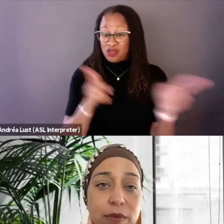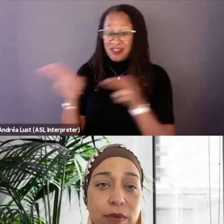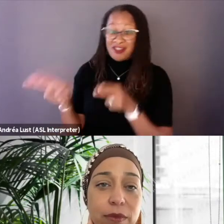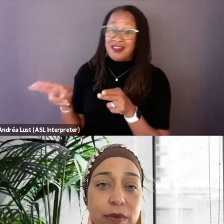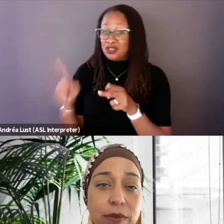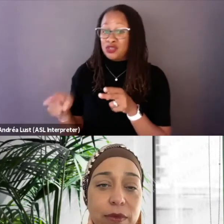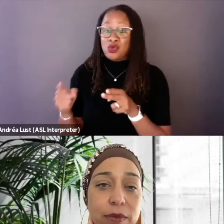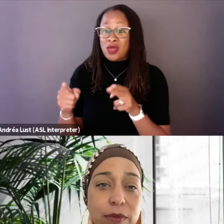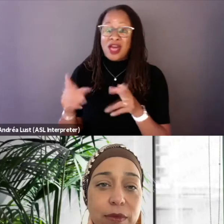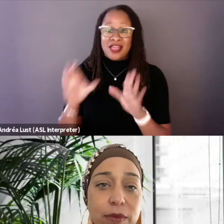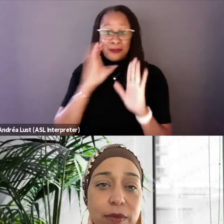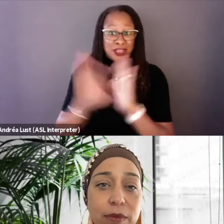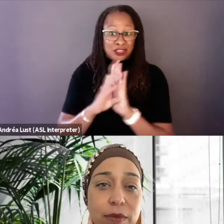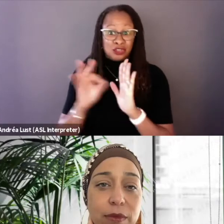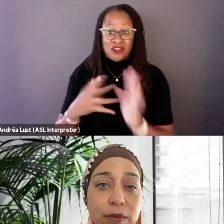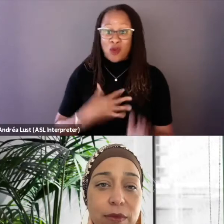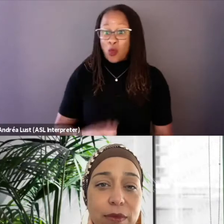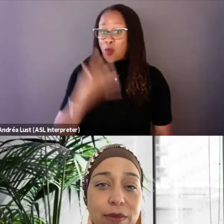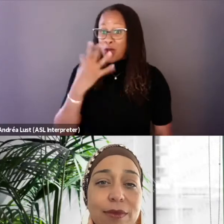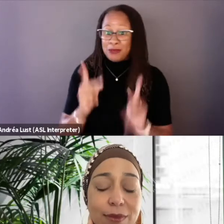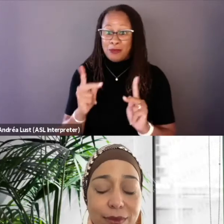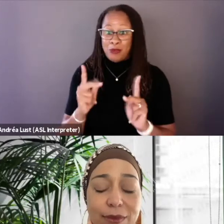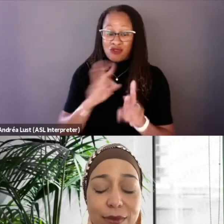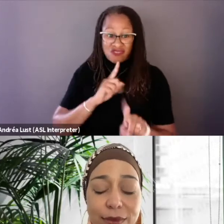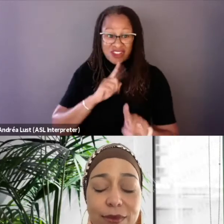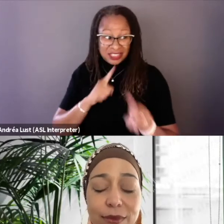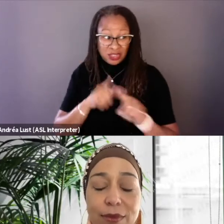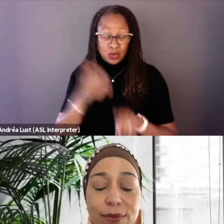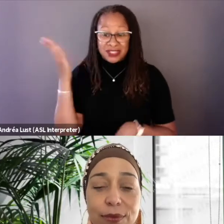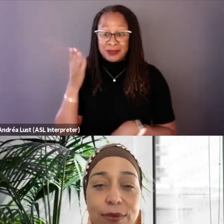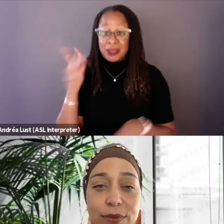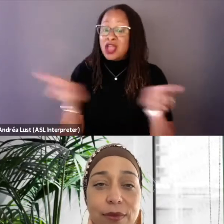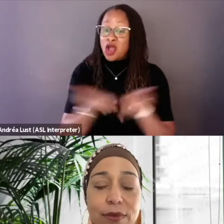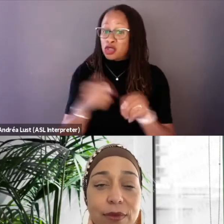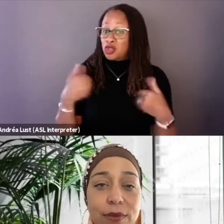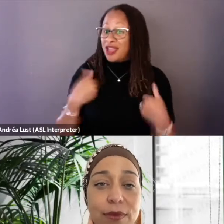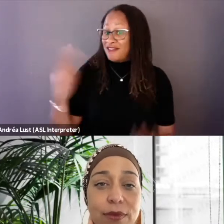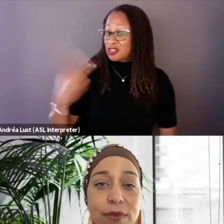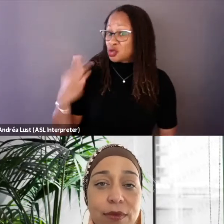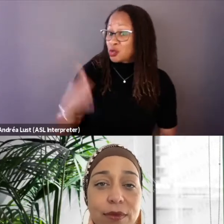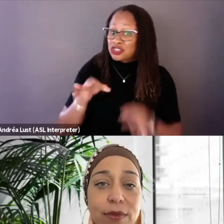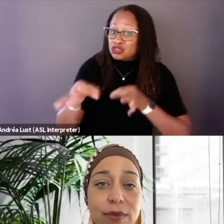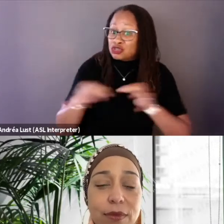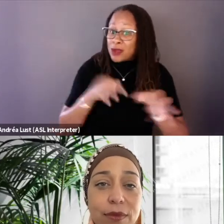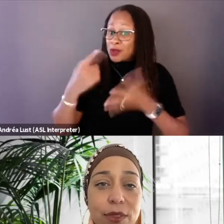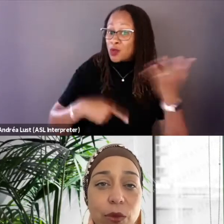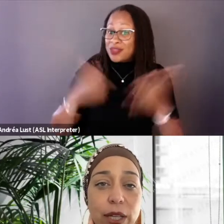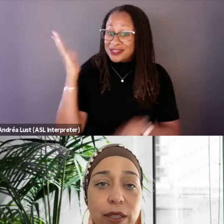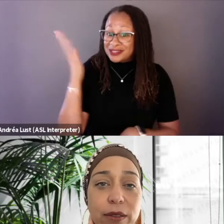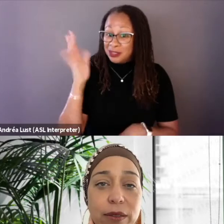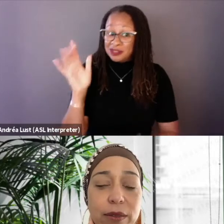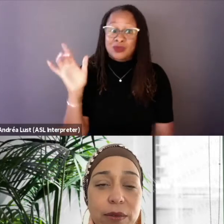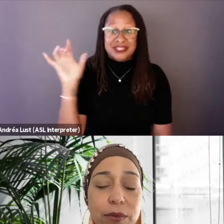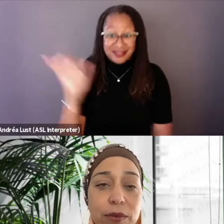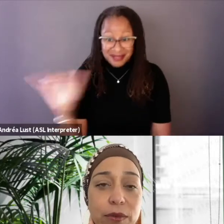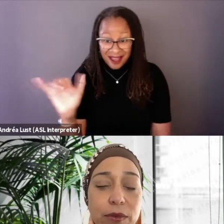And he starts out, and you also have a historian sort of describing what the speech was like. Right. And you take it,